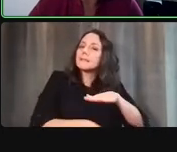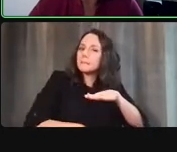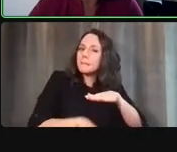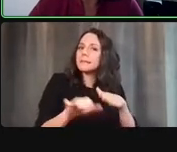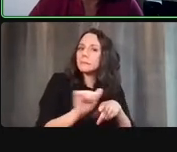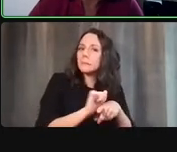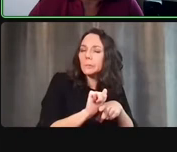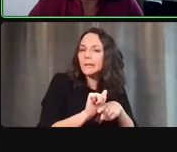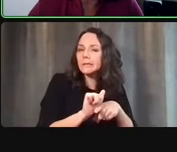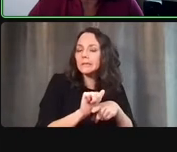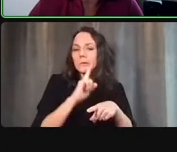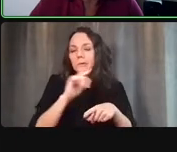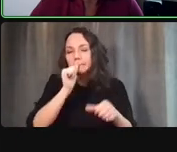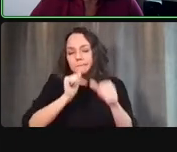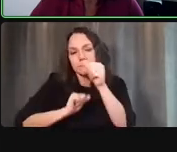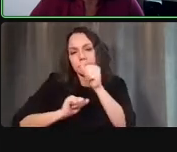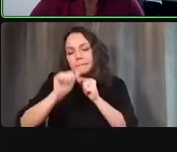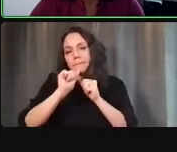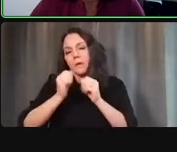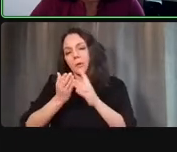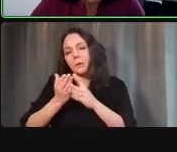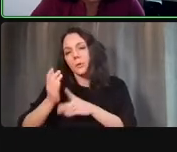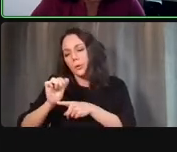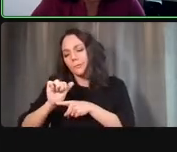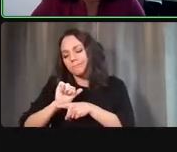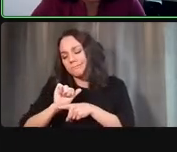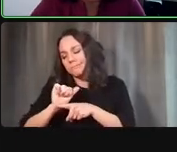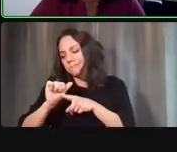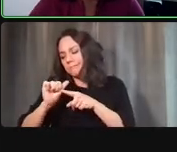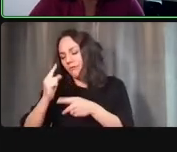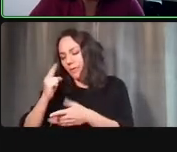and working through difficulties, and that connection is real.